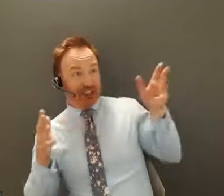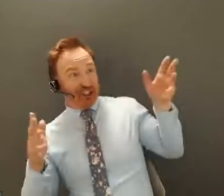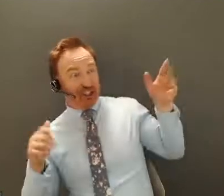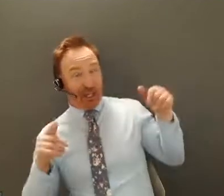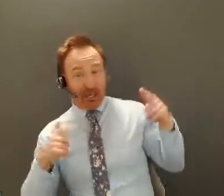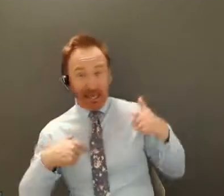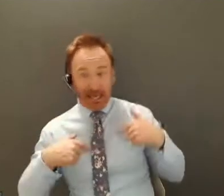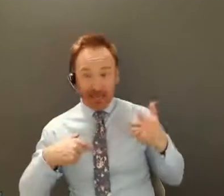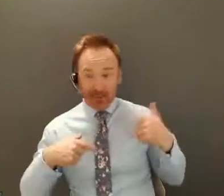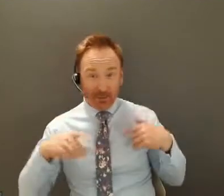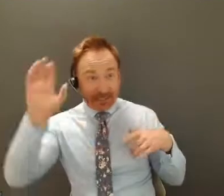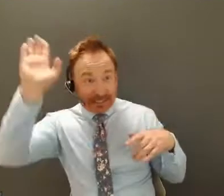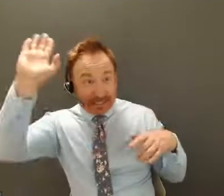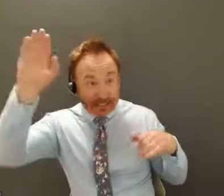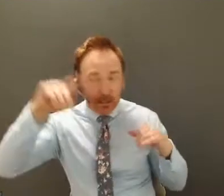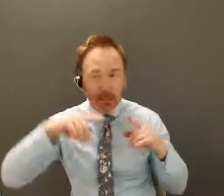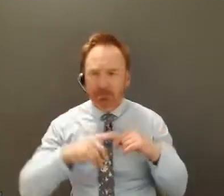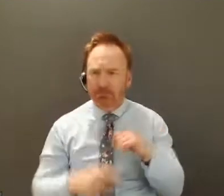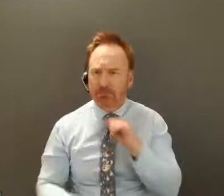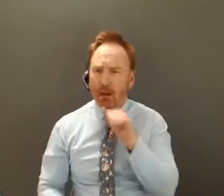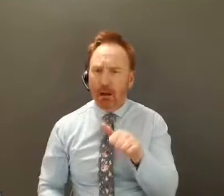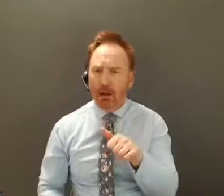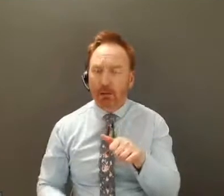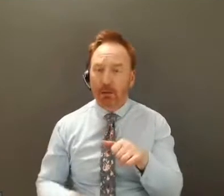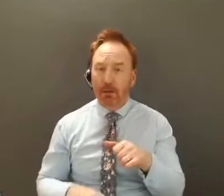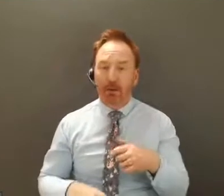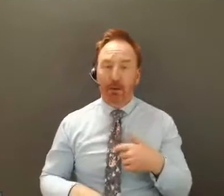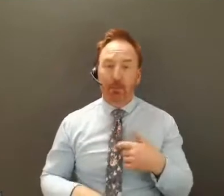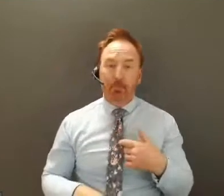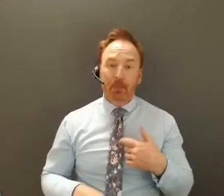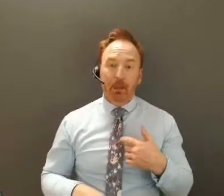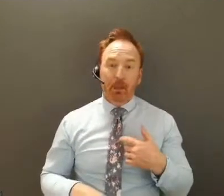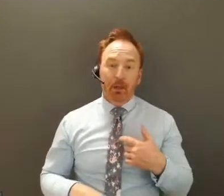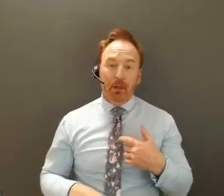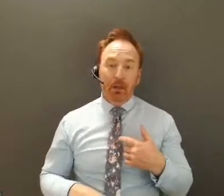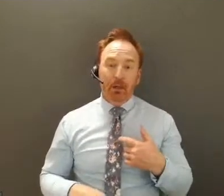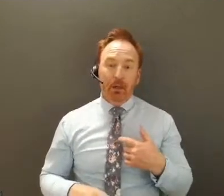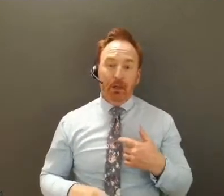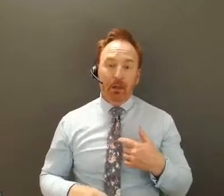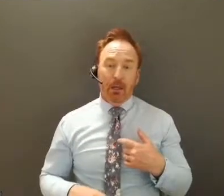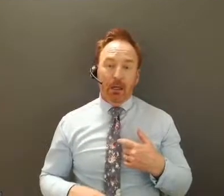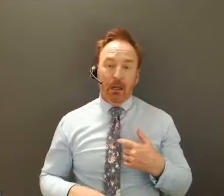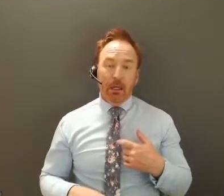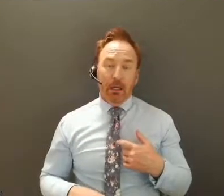way to take verifiable information from the record and